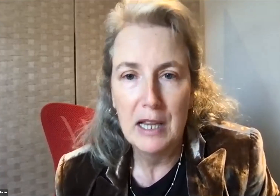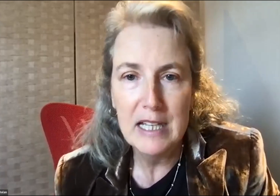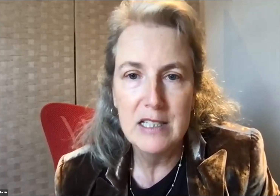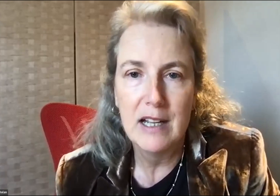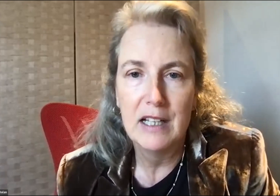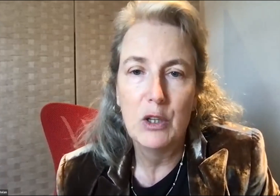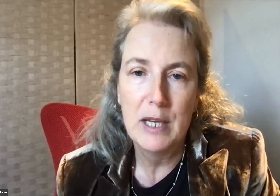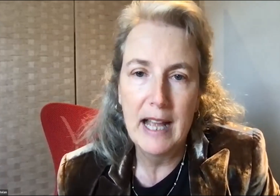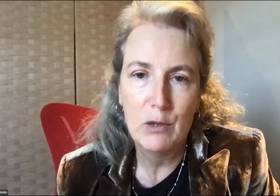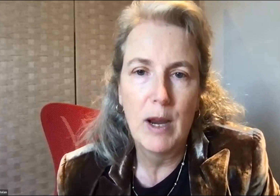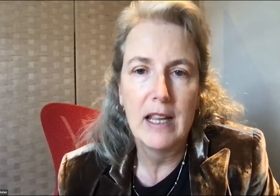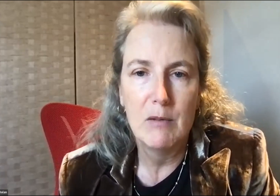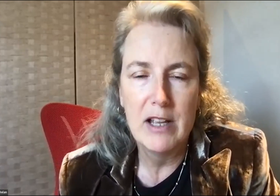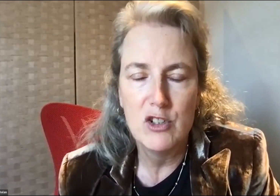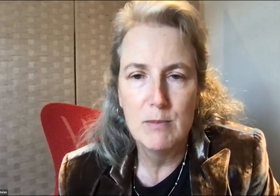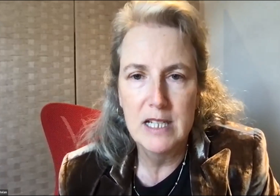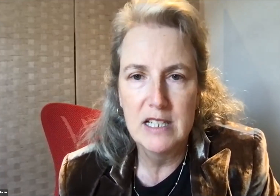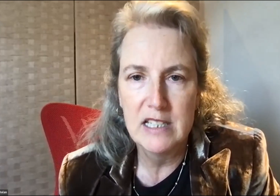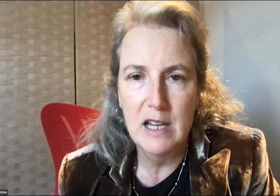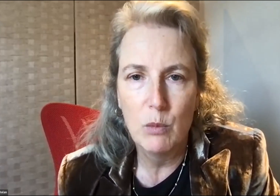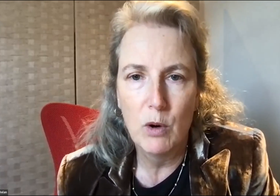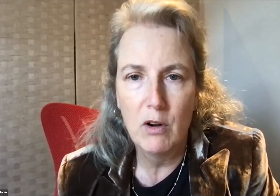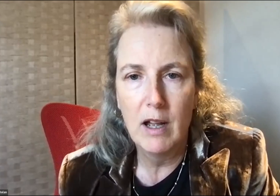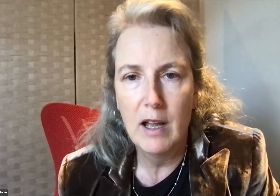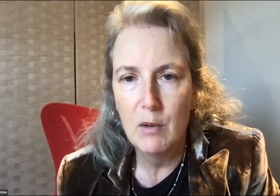Our my other colleagues, including Alan Reich and and Jim Dixon.